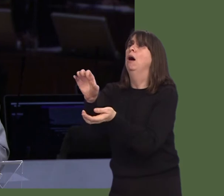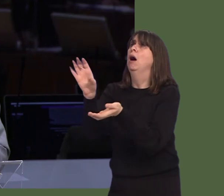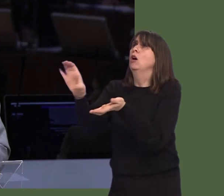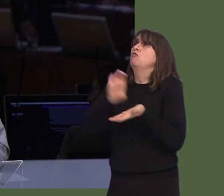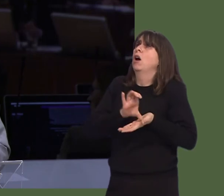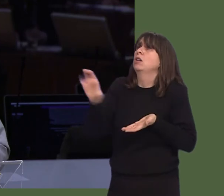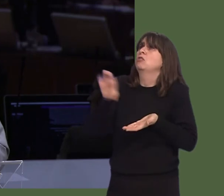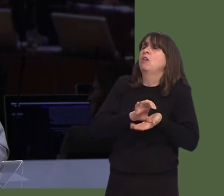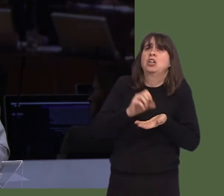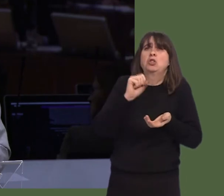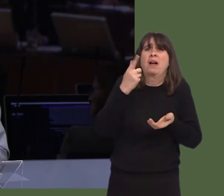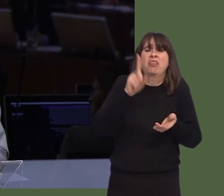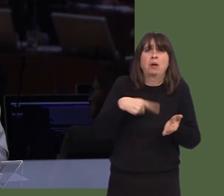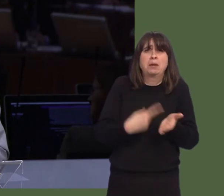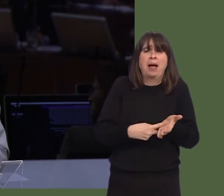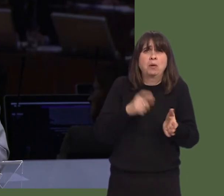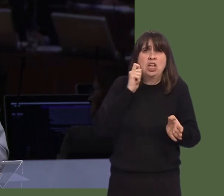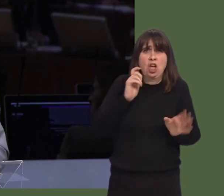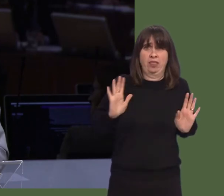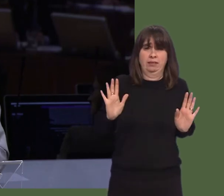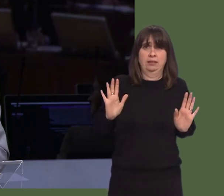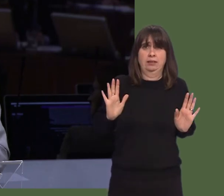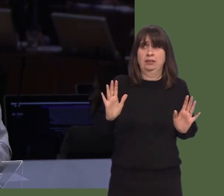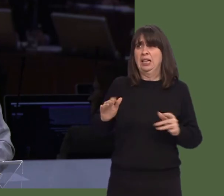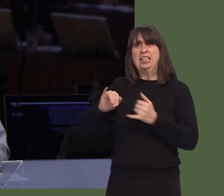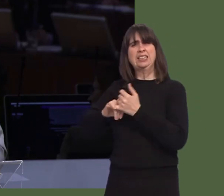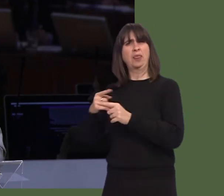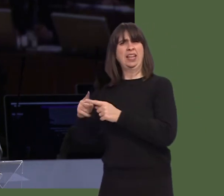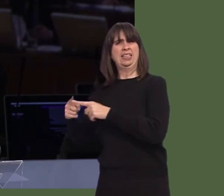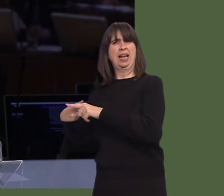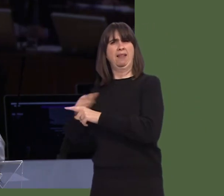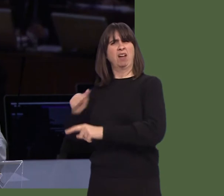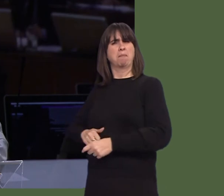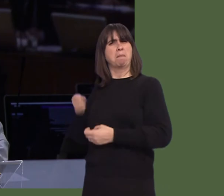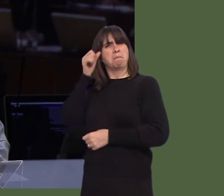and so, because of that, the lorries missed the boat, as it were, in Portsmouth, and then all those goods perished.